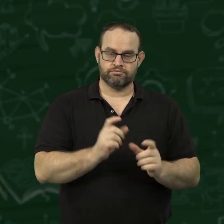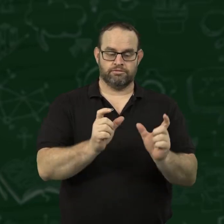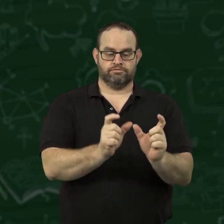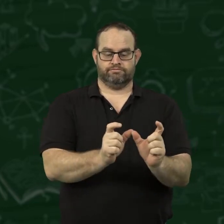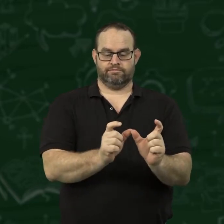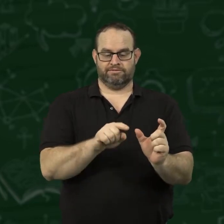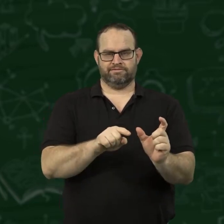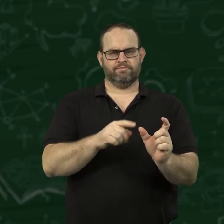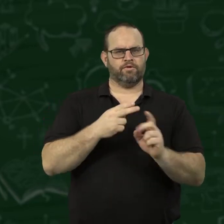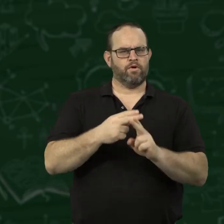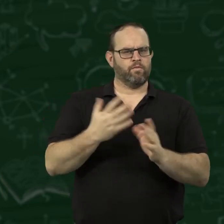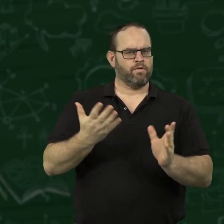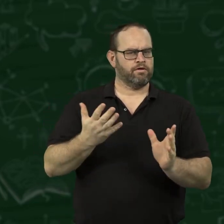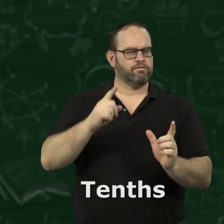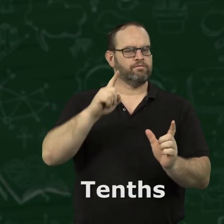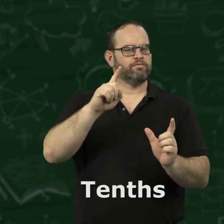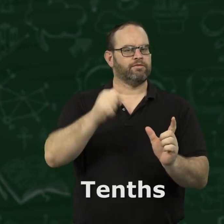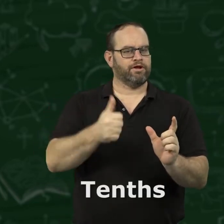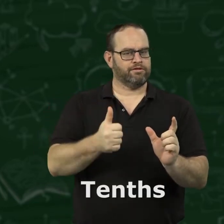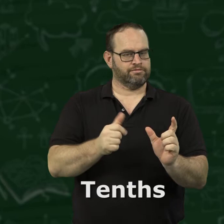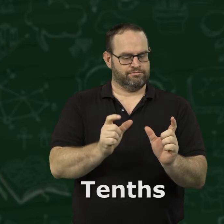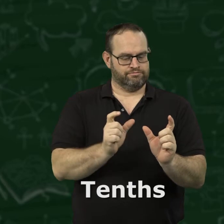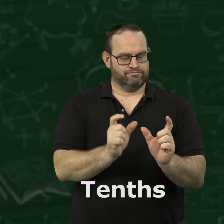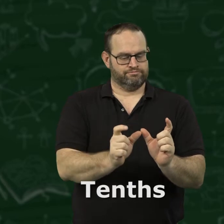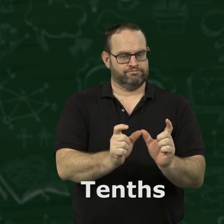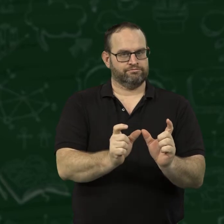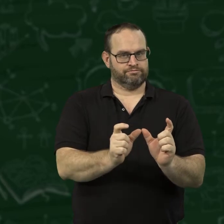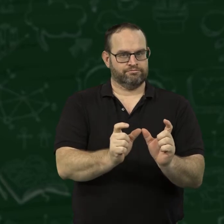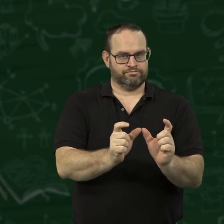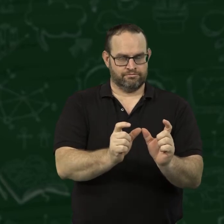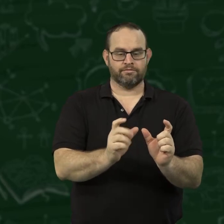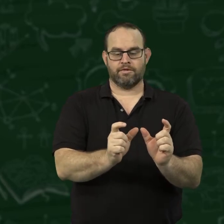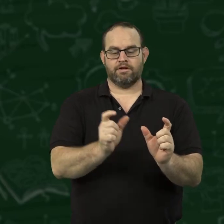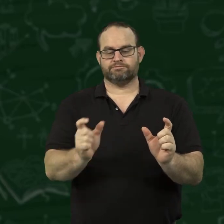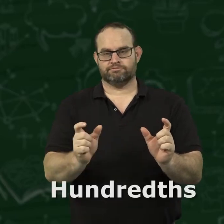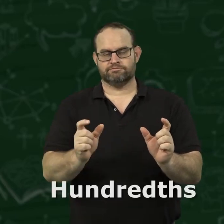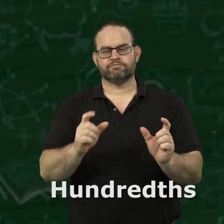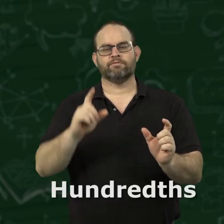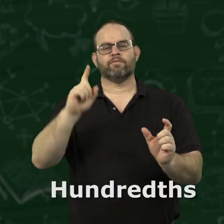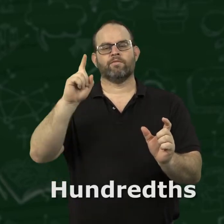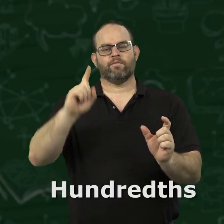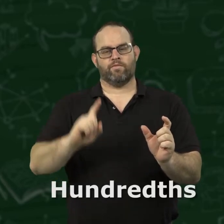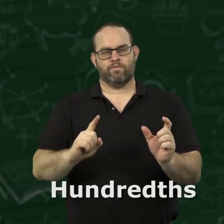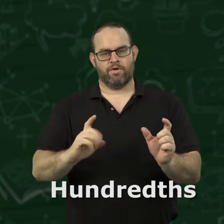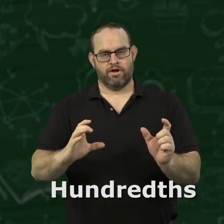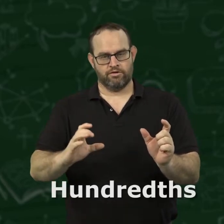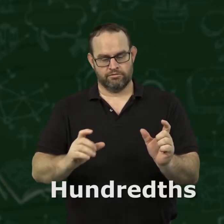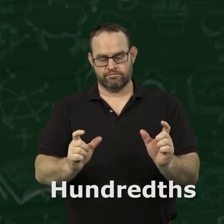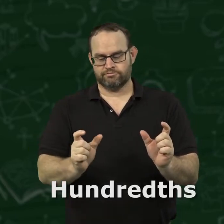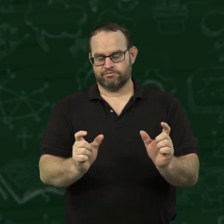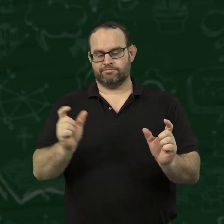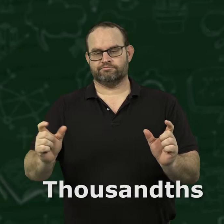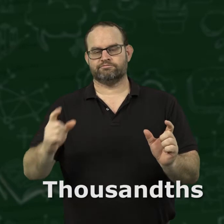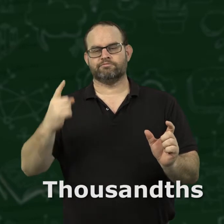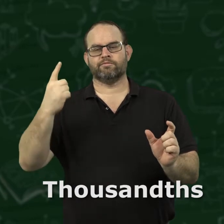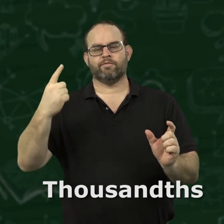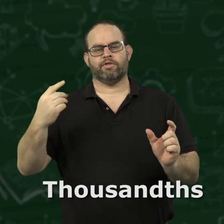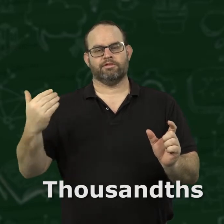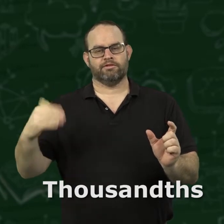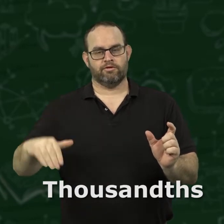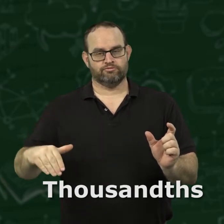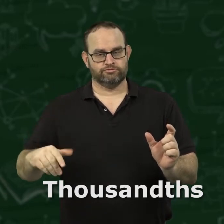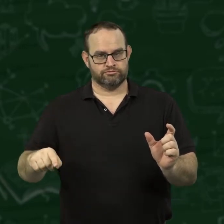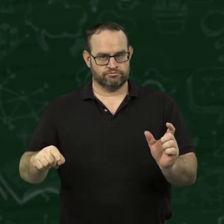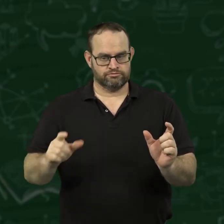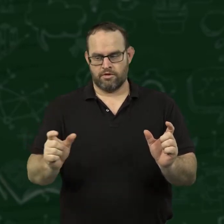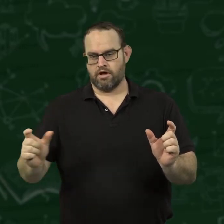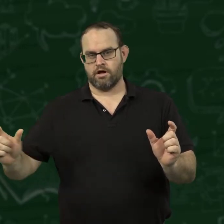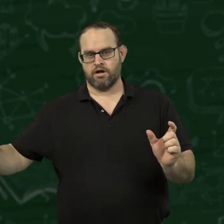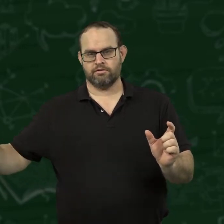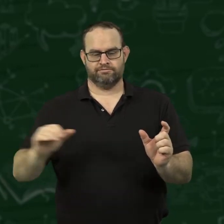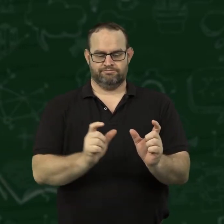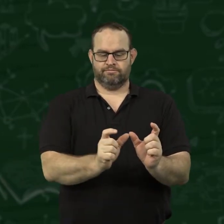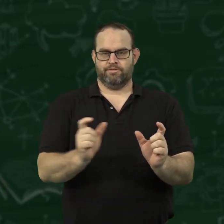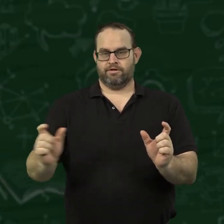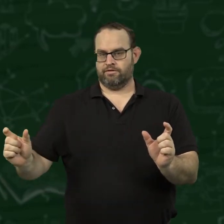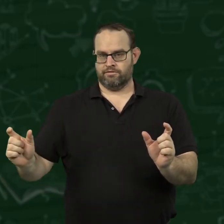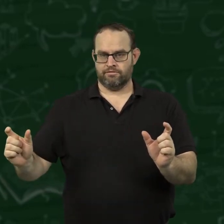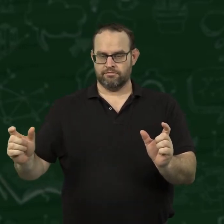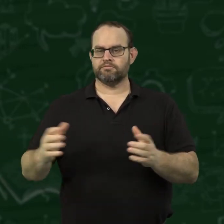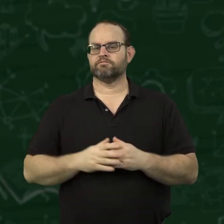The first number to the right of the decimal is the Tenths place, next to that is the Hundredths place, then the Thousandths place, etc.